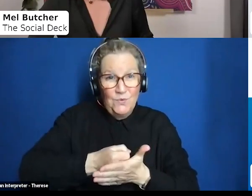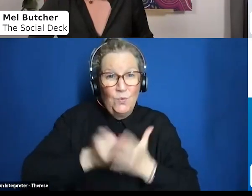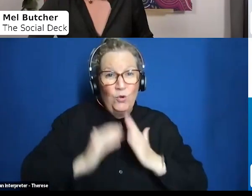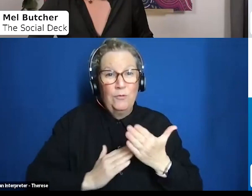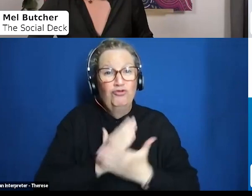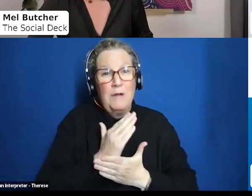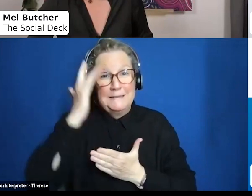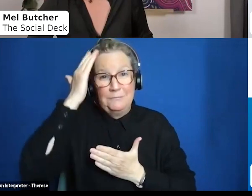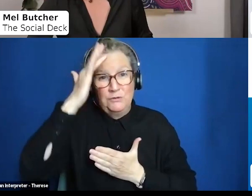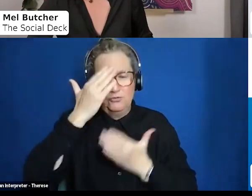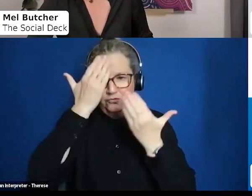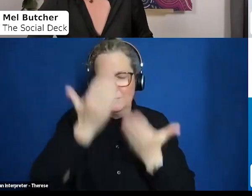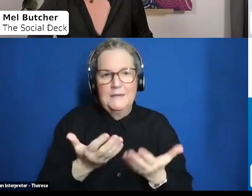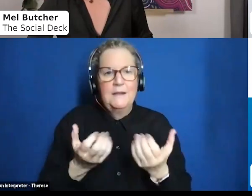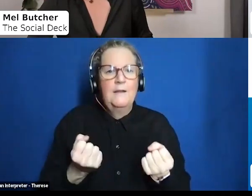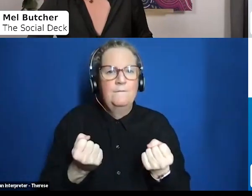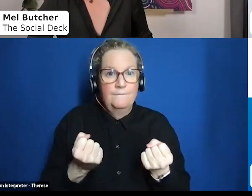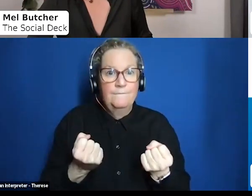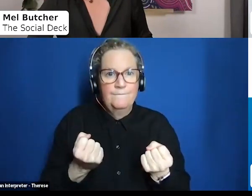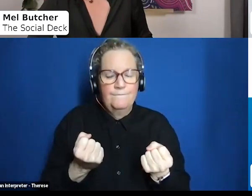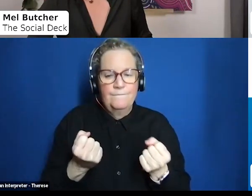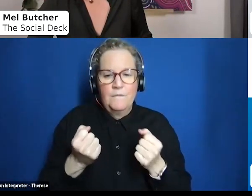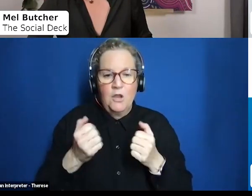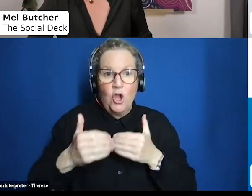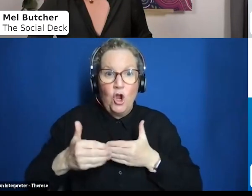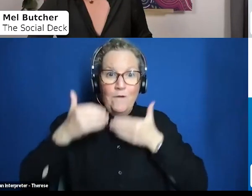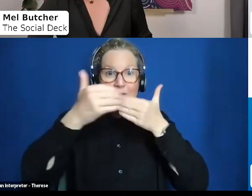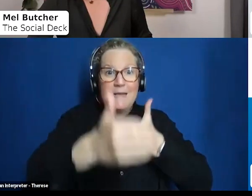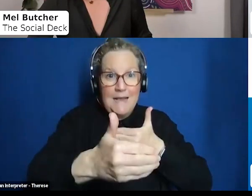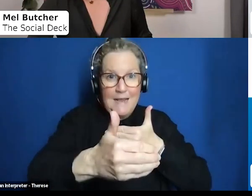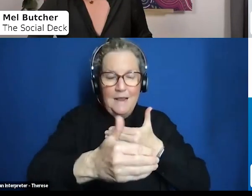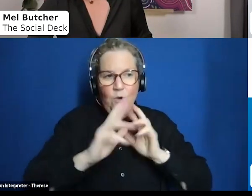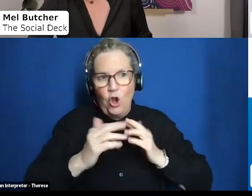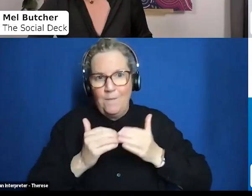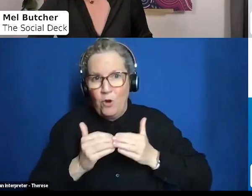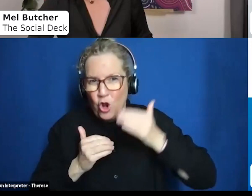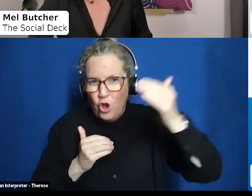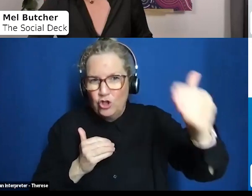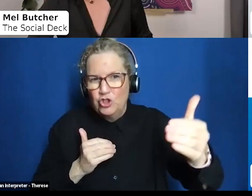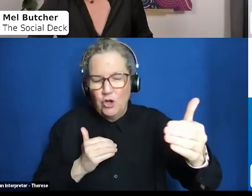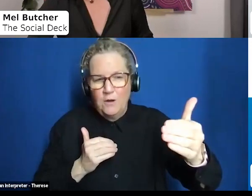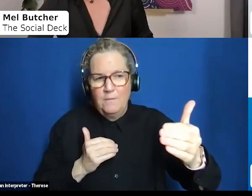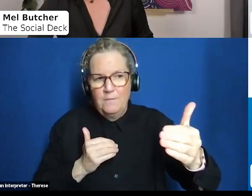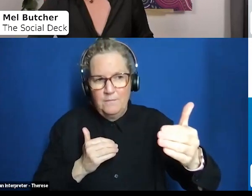But hopefully what will happen over time is that the long term outcome when output will be particularly significant